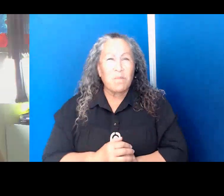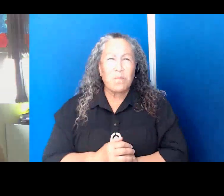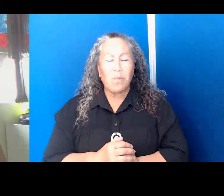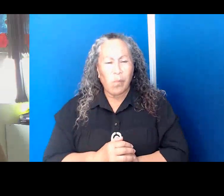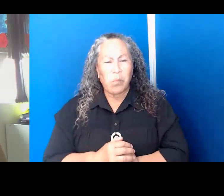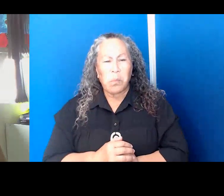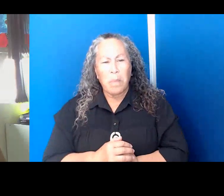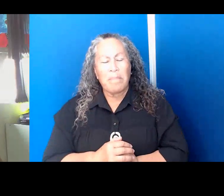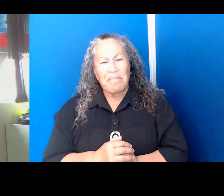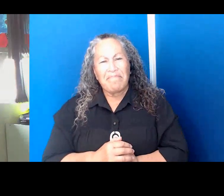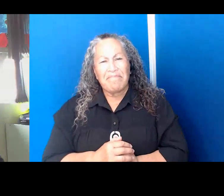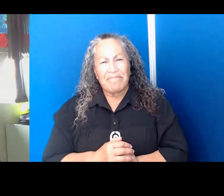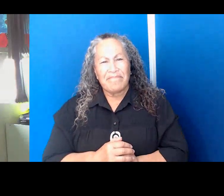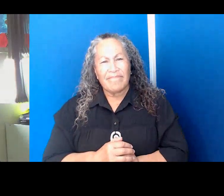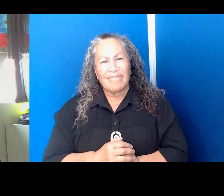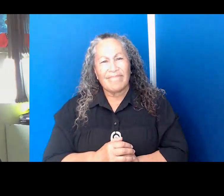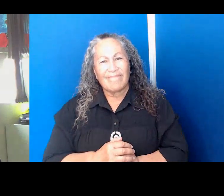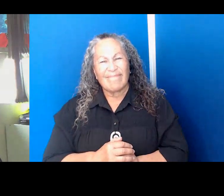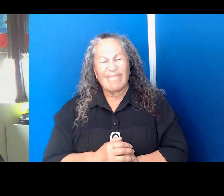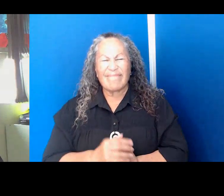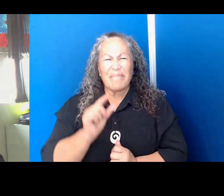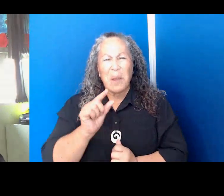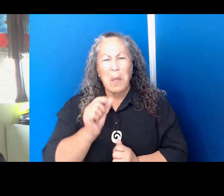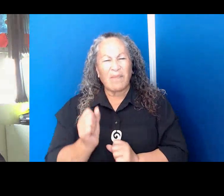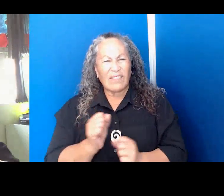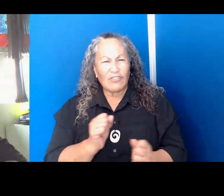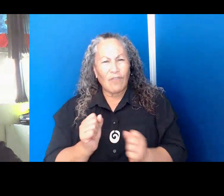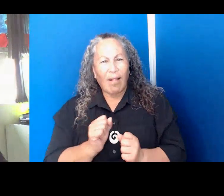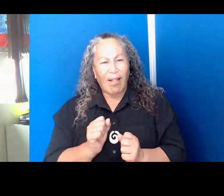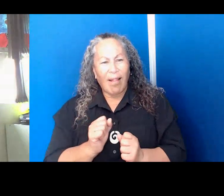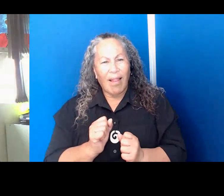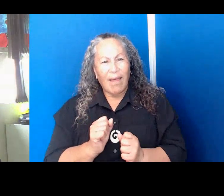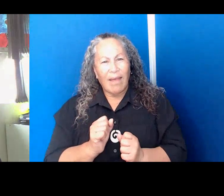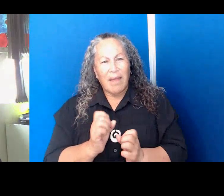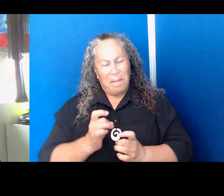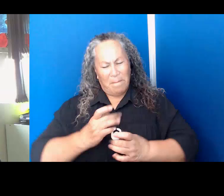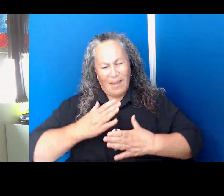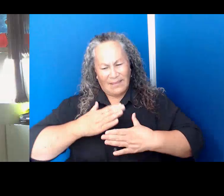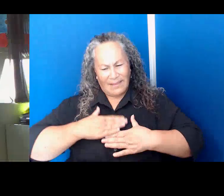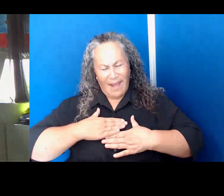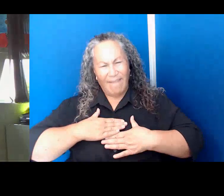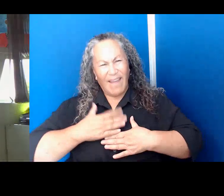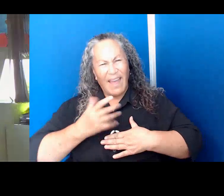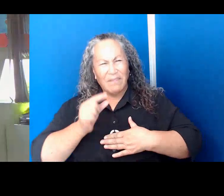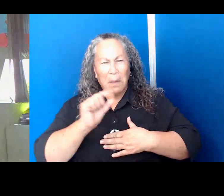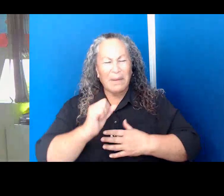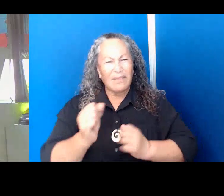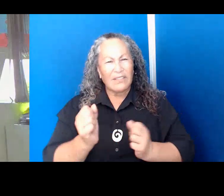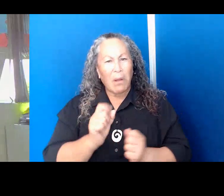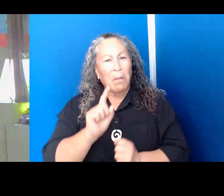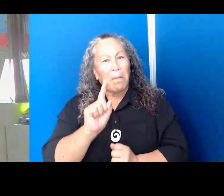There has been a bit of struggle within myself actually, but I’m slowly getting